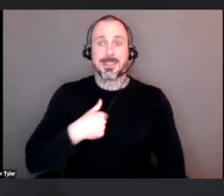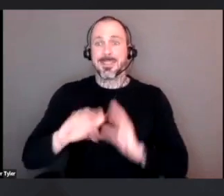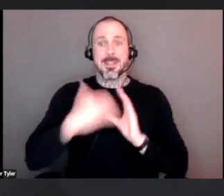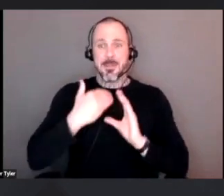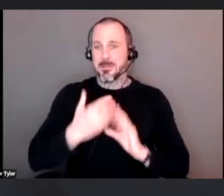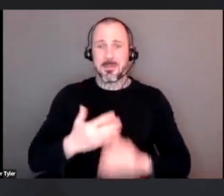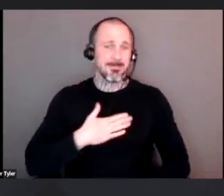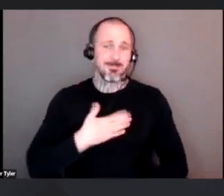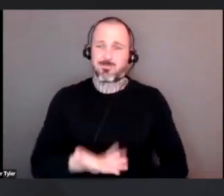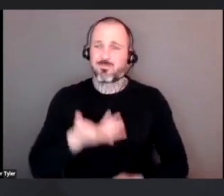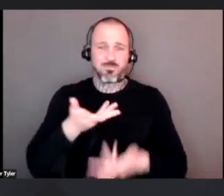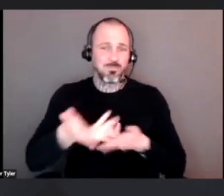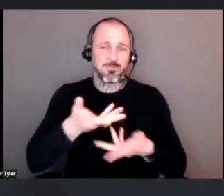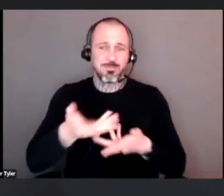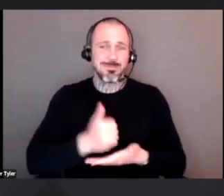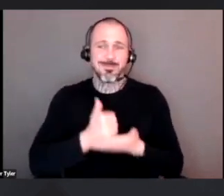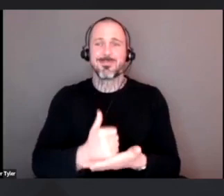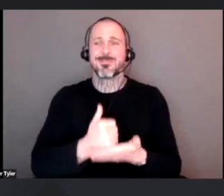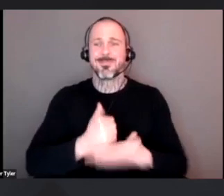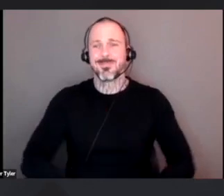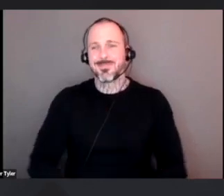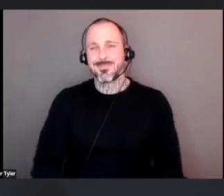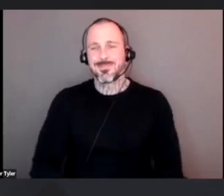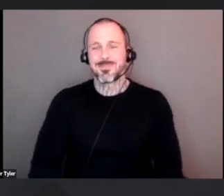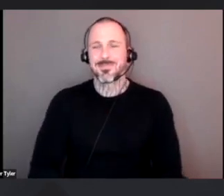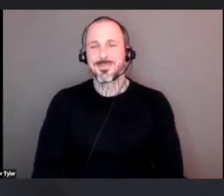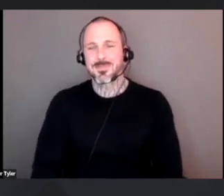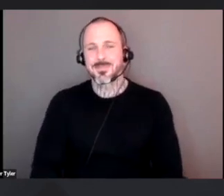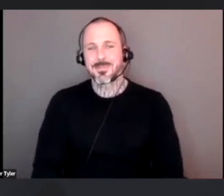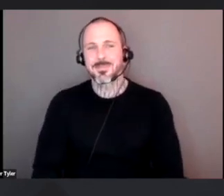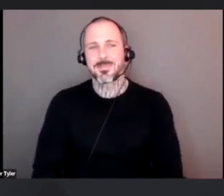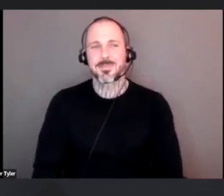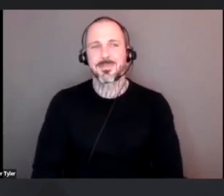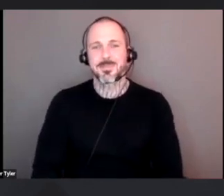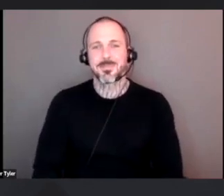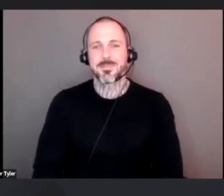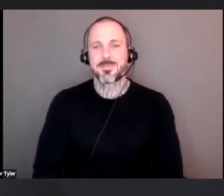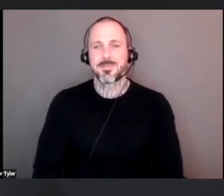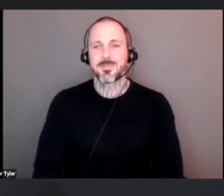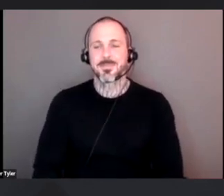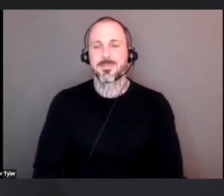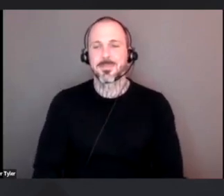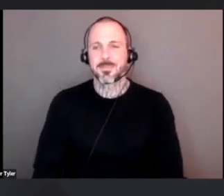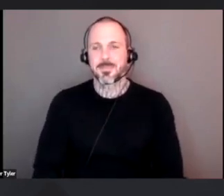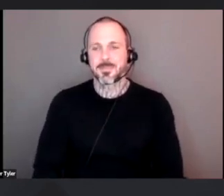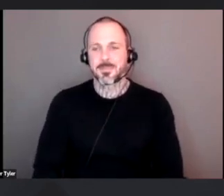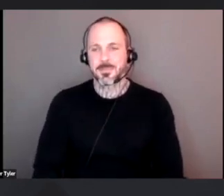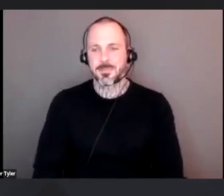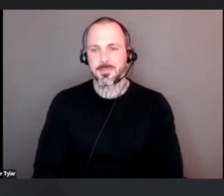Another question again, Dave, welcome to chime in with any thoughts there. "What support systems or resources are in place